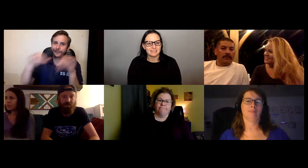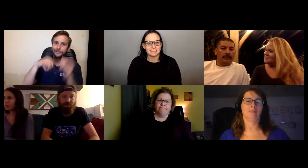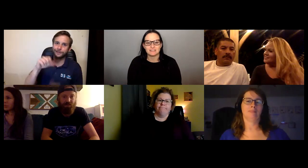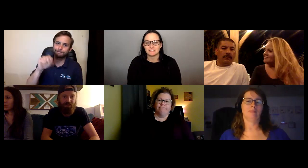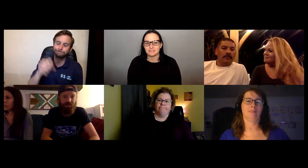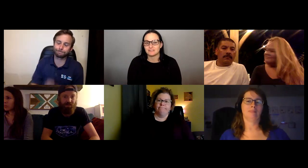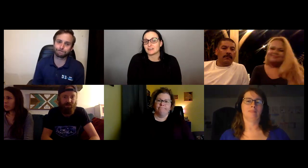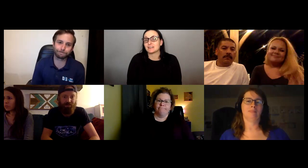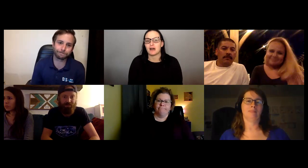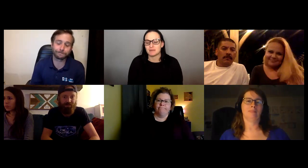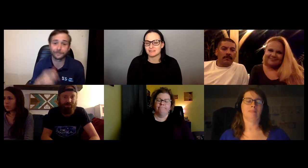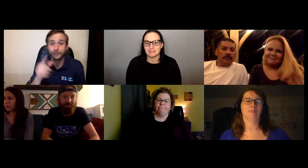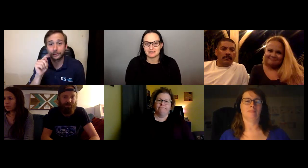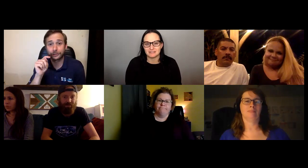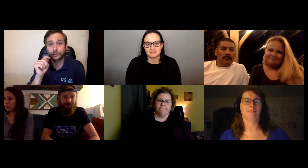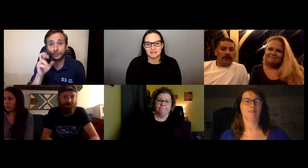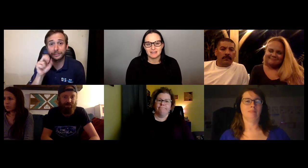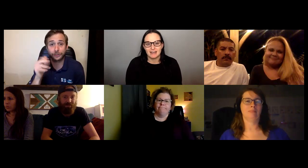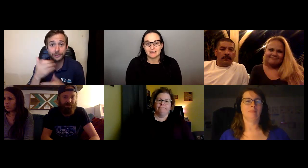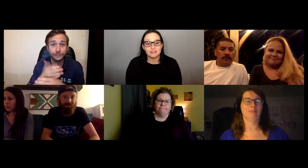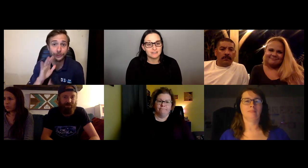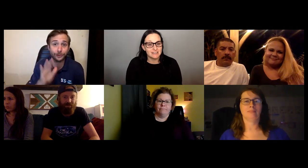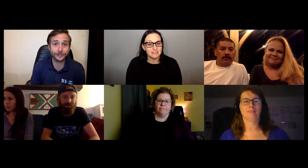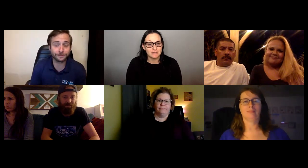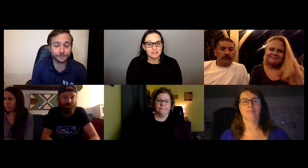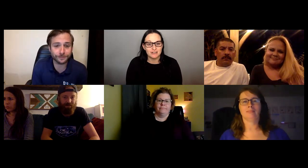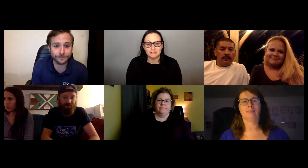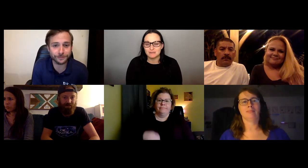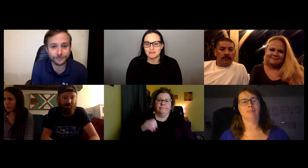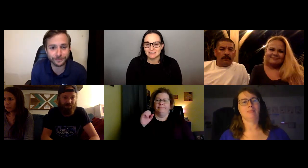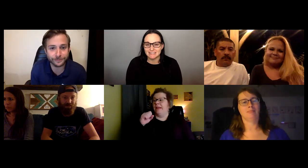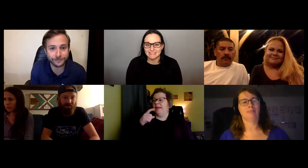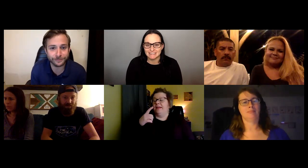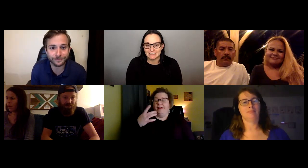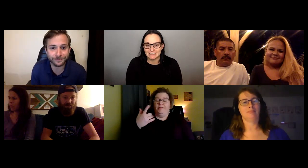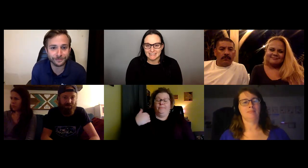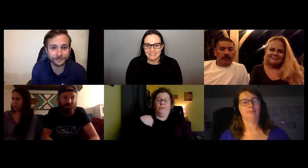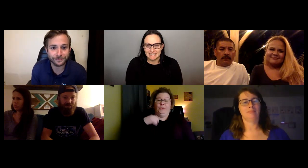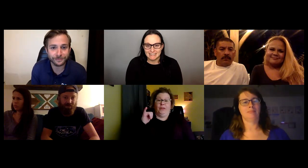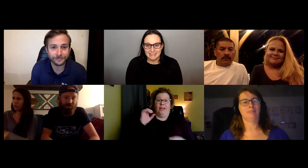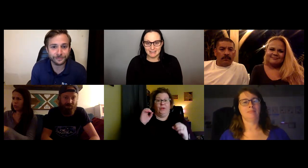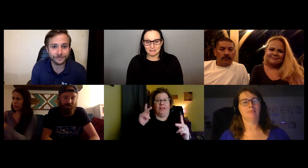that's do very common thing uh teresa do you want to share your response